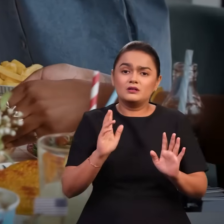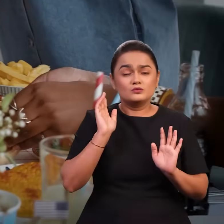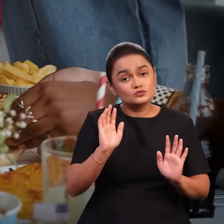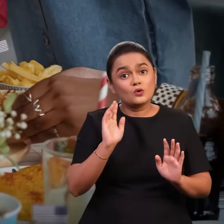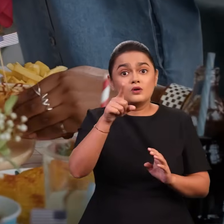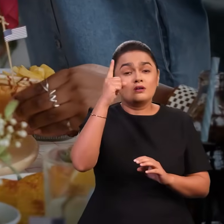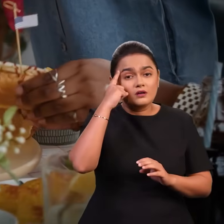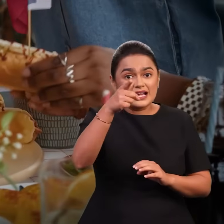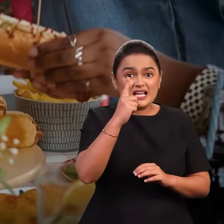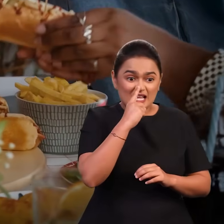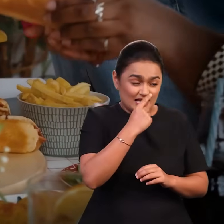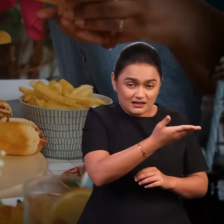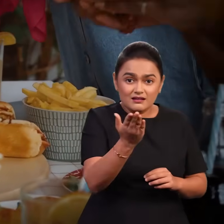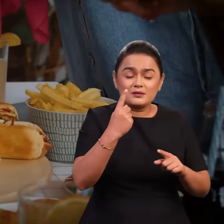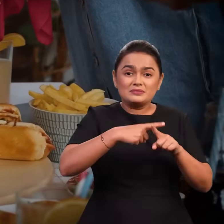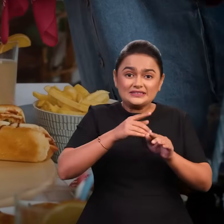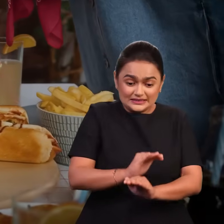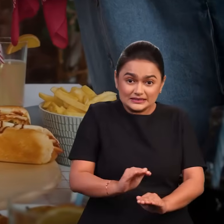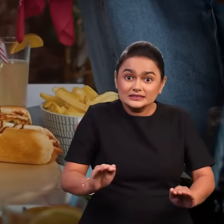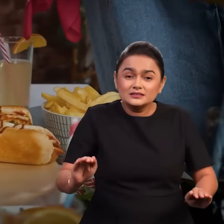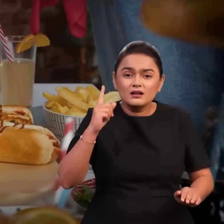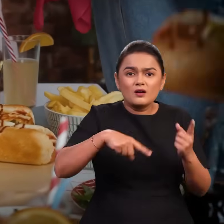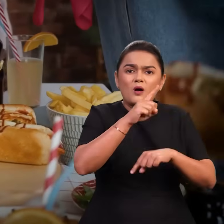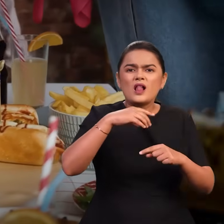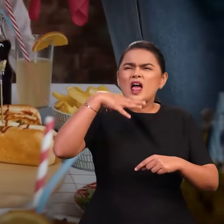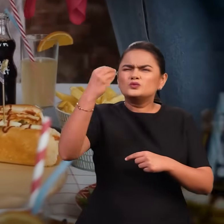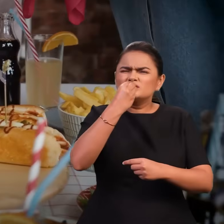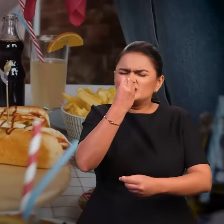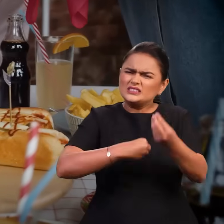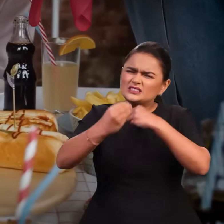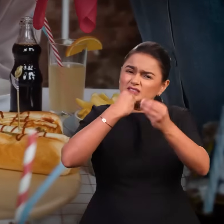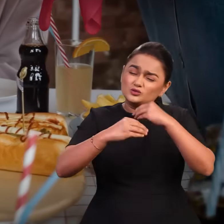Kids who eat a lot of junk food,